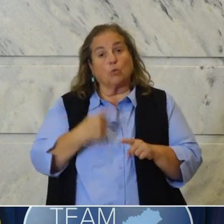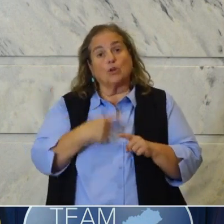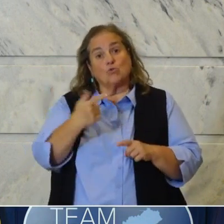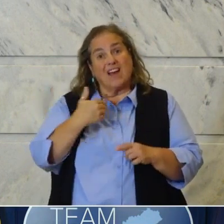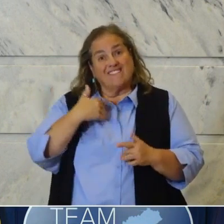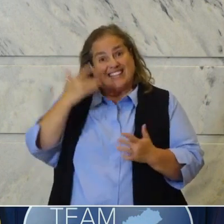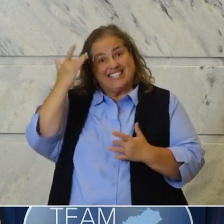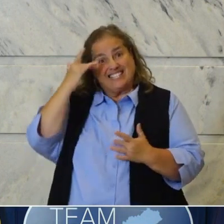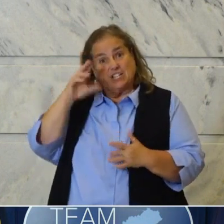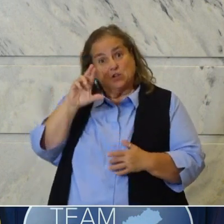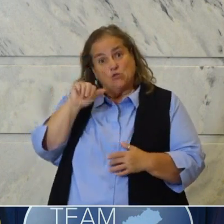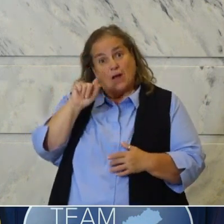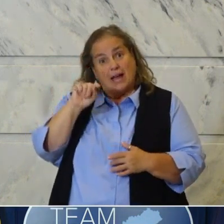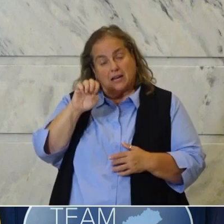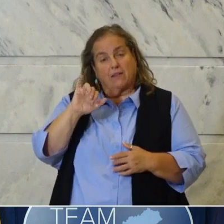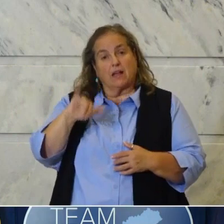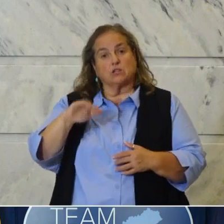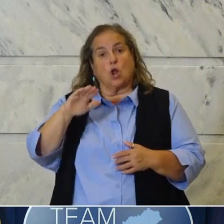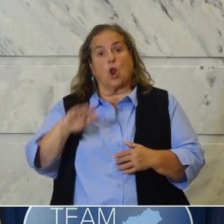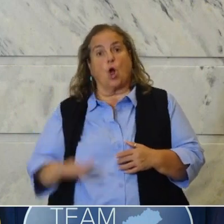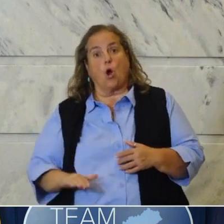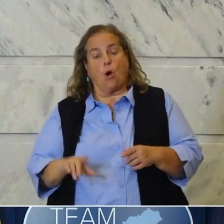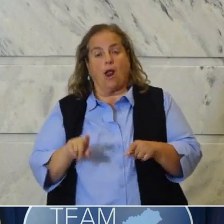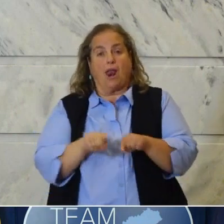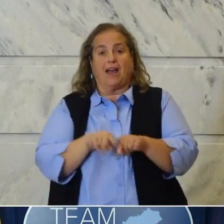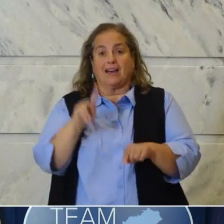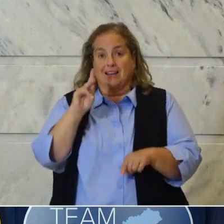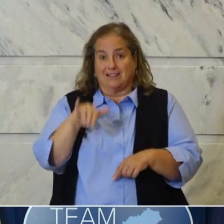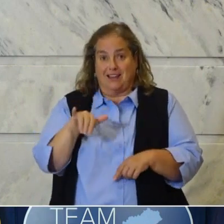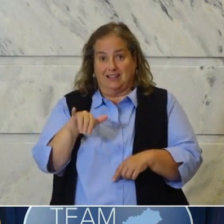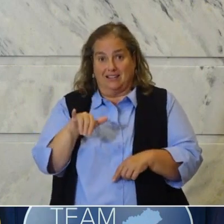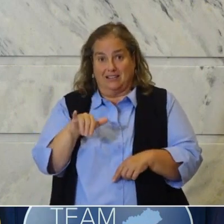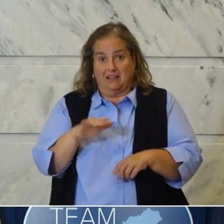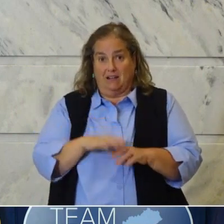rate that's lower, like Kentucky off to the left there. It's not an